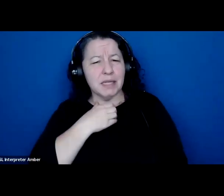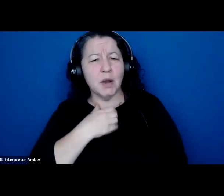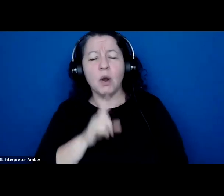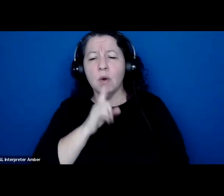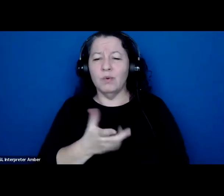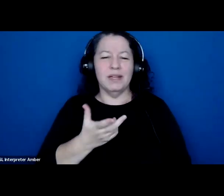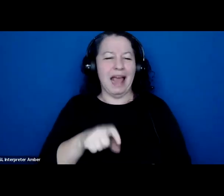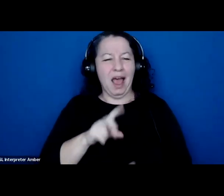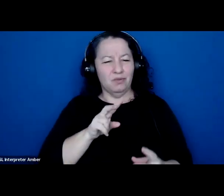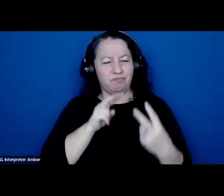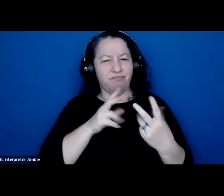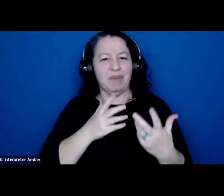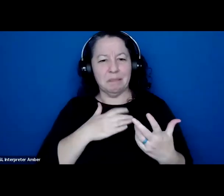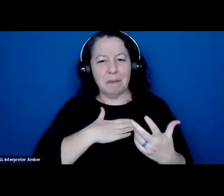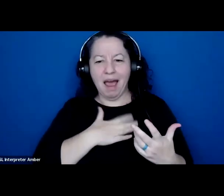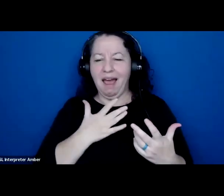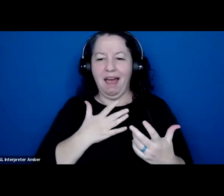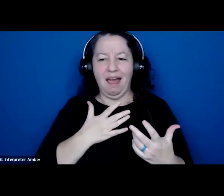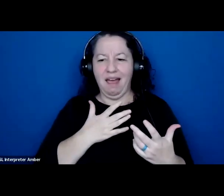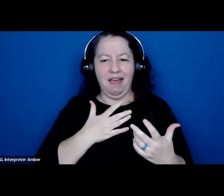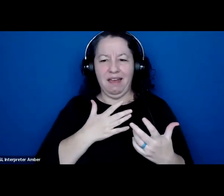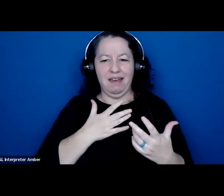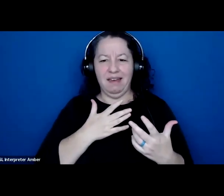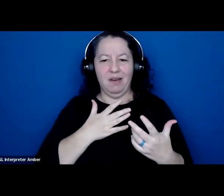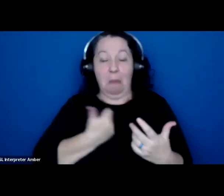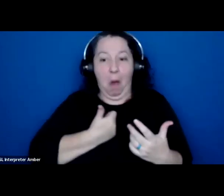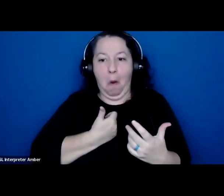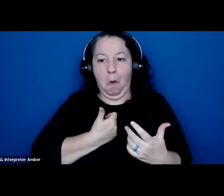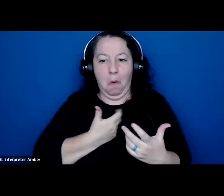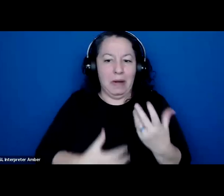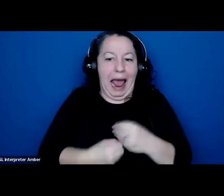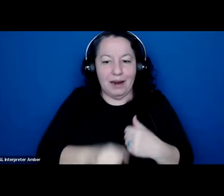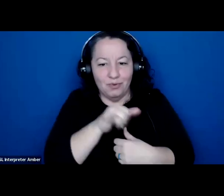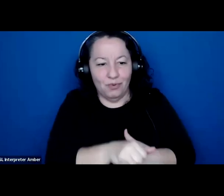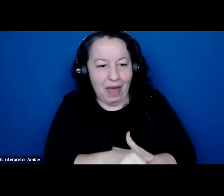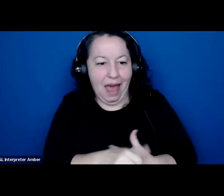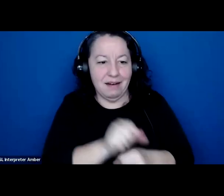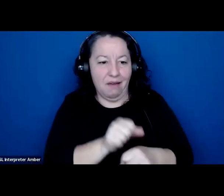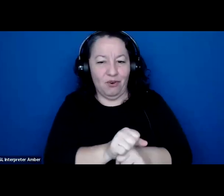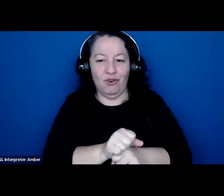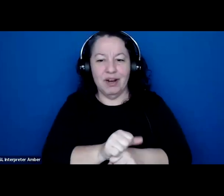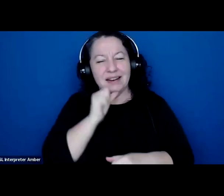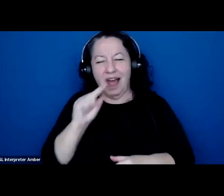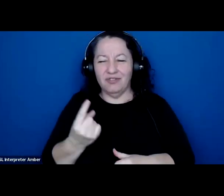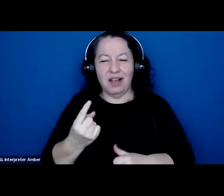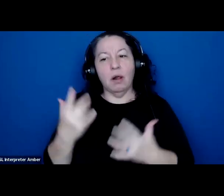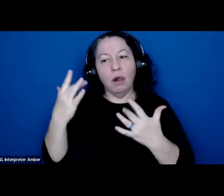I had contributed to in an attempt to not only bask in self-pity and remorse, but to truly redress the wrongs